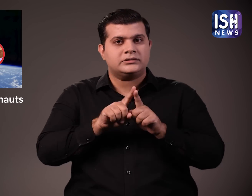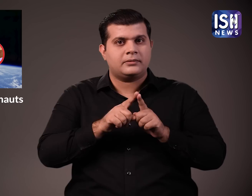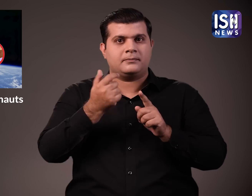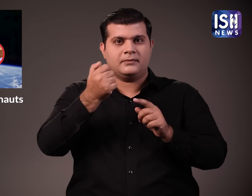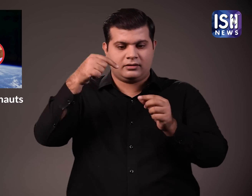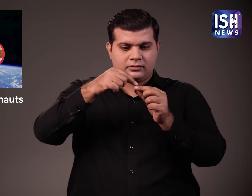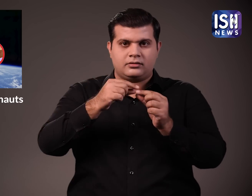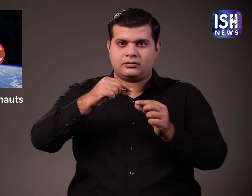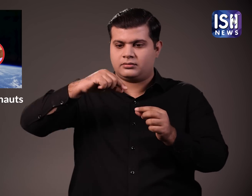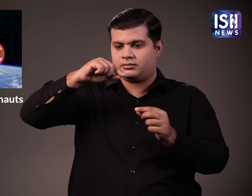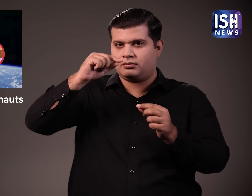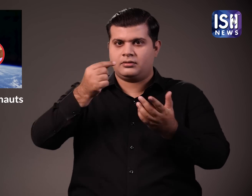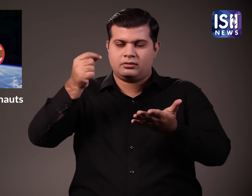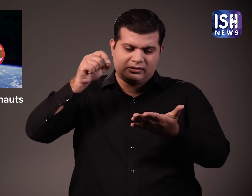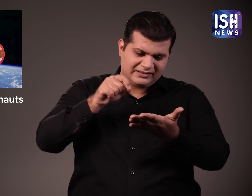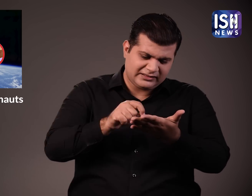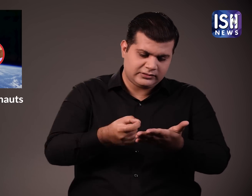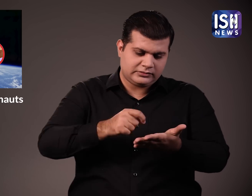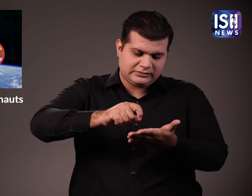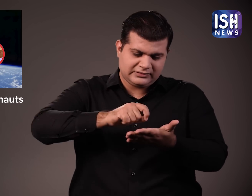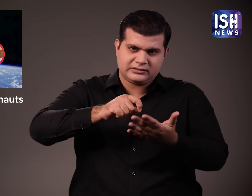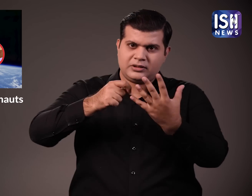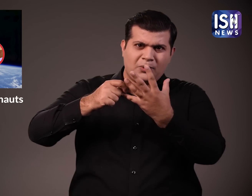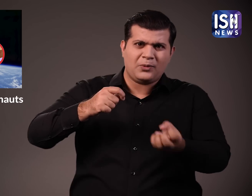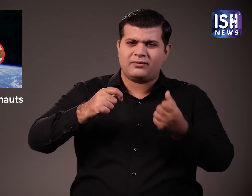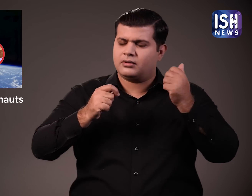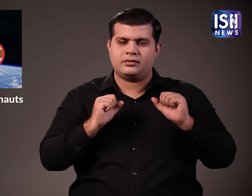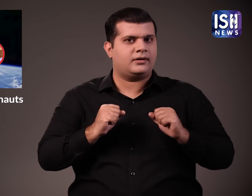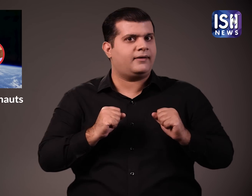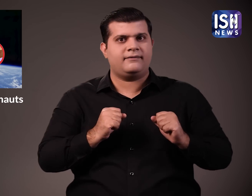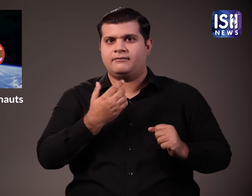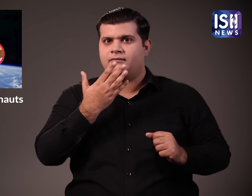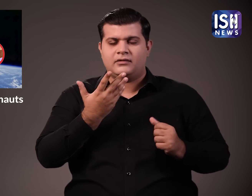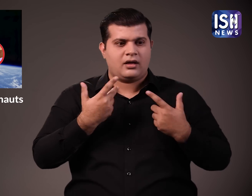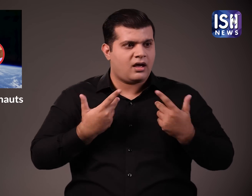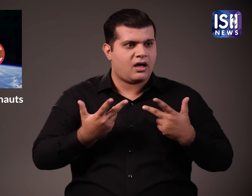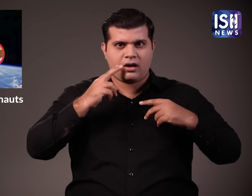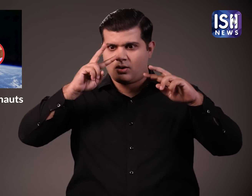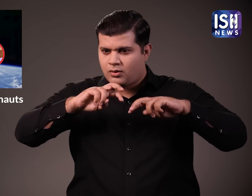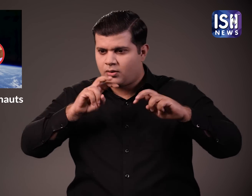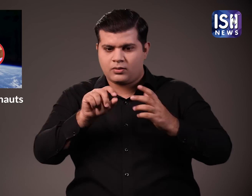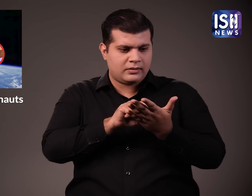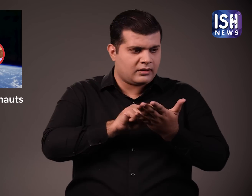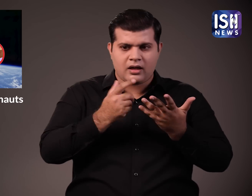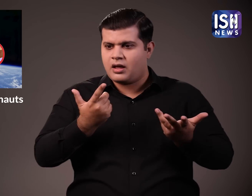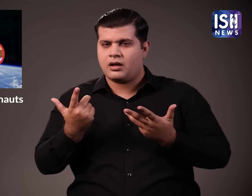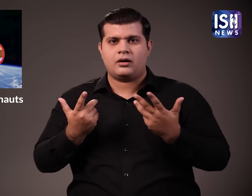Similarly, the ink in the pen doesn't flow, making it difficult to write. Then how will you note down your research?